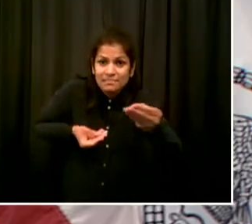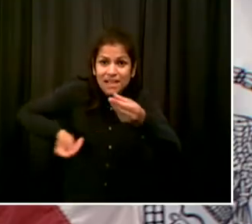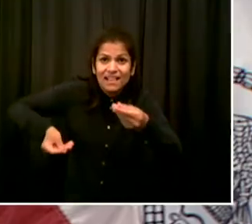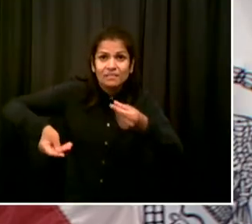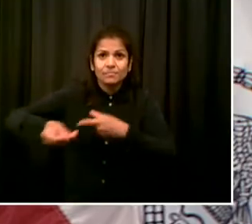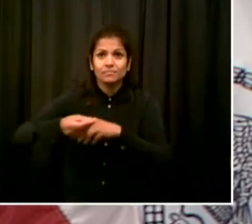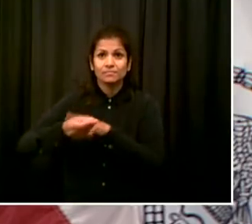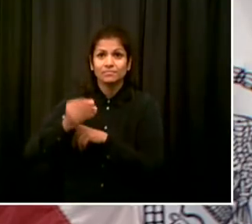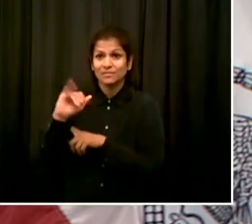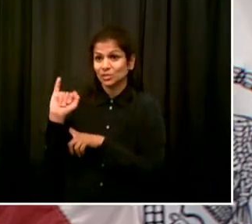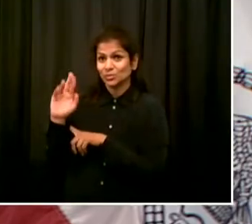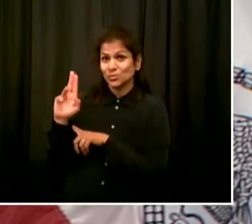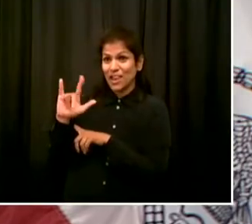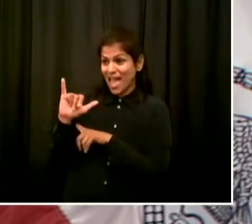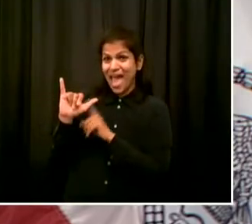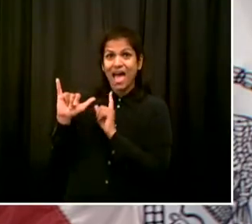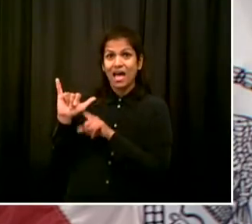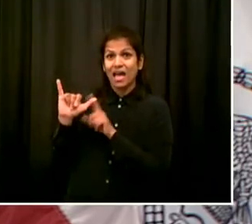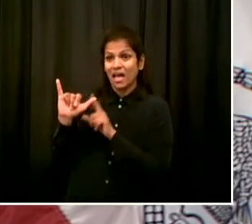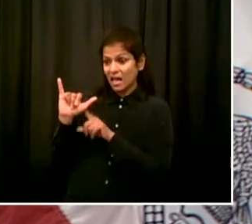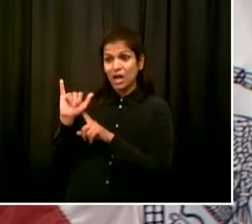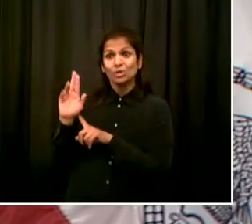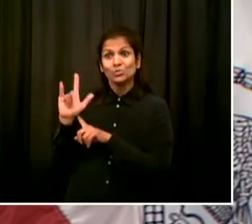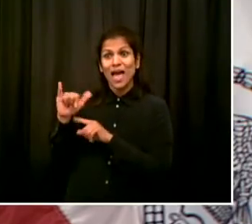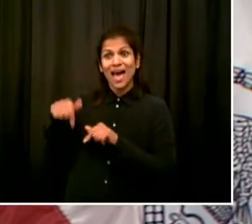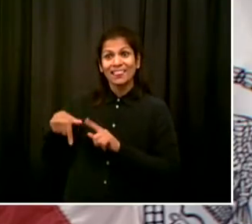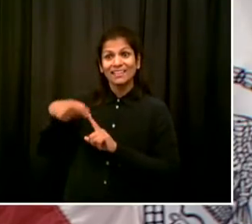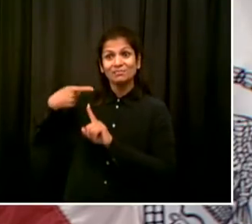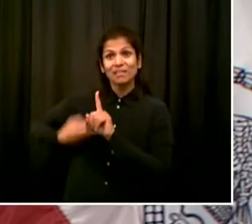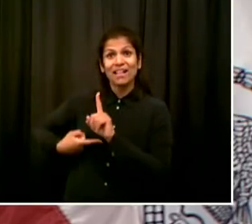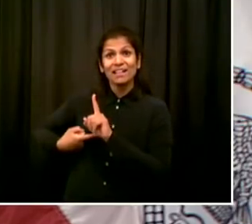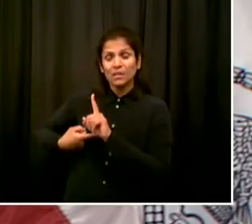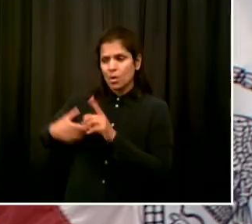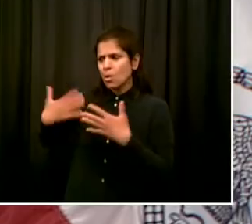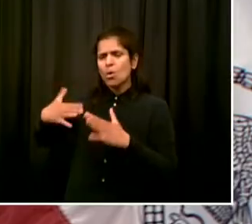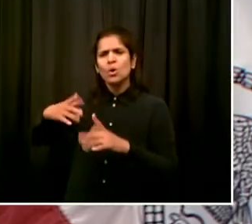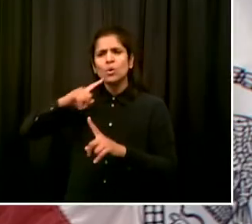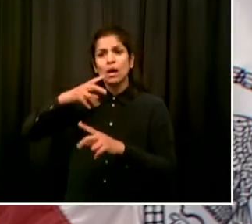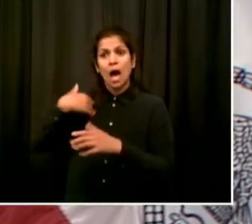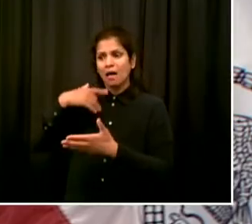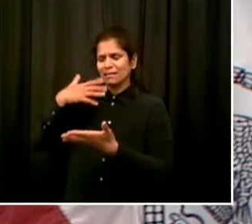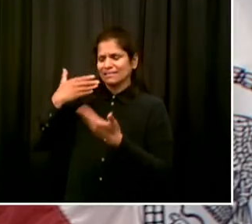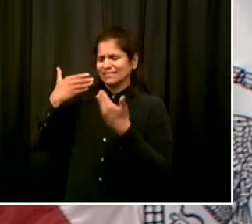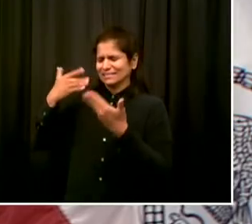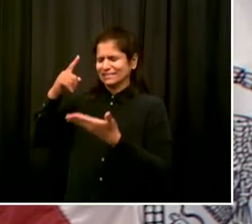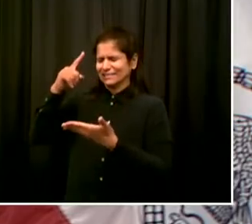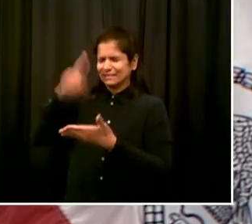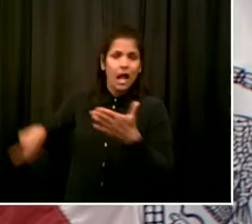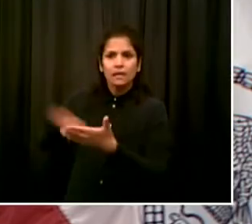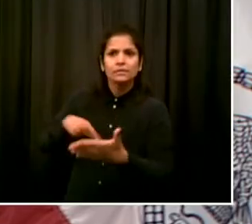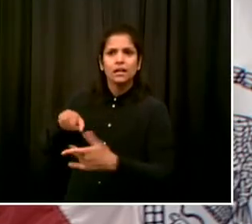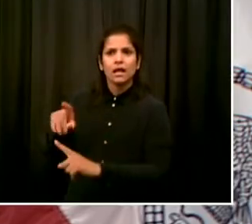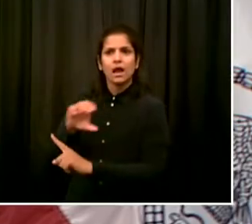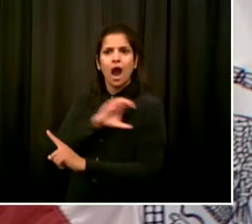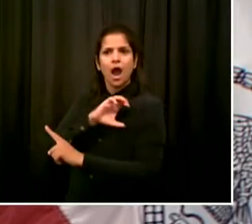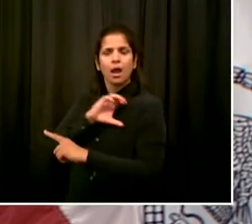TNO VHAE A JULY RECRUIT CLASS. IS NOT EASY TO SAY WE WILL HAVE 115FE0 WER POLICE OFFICERS